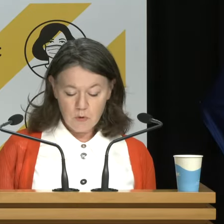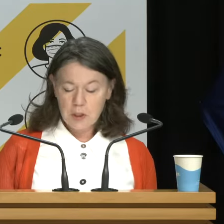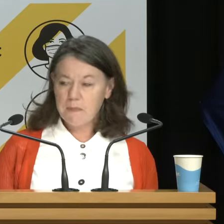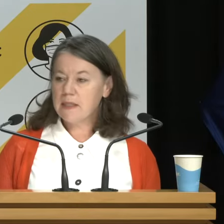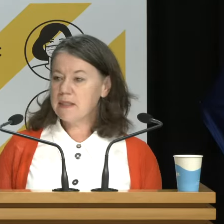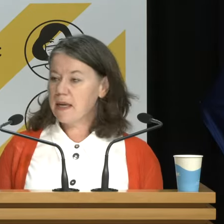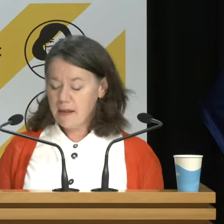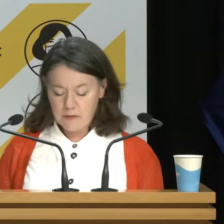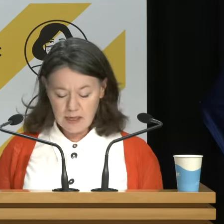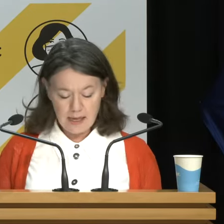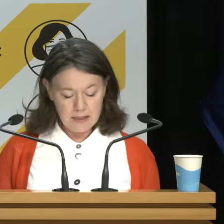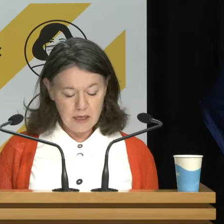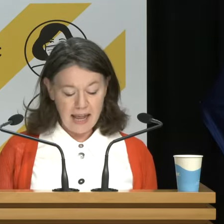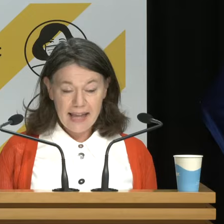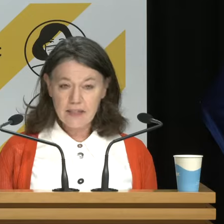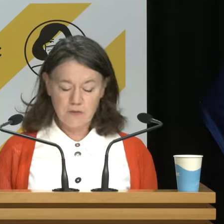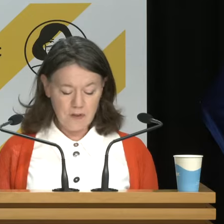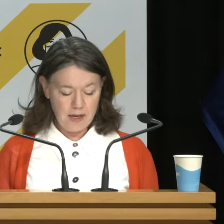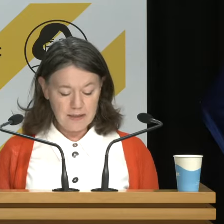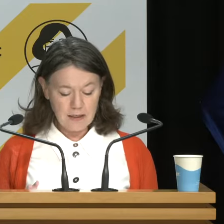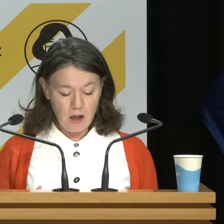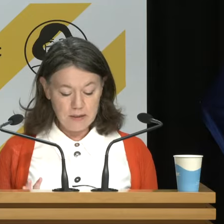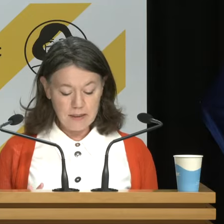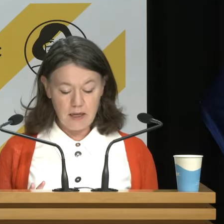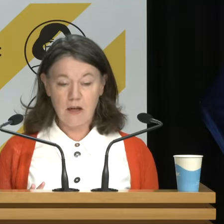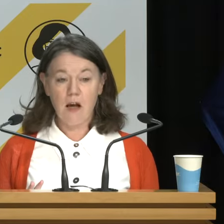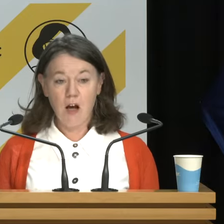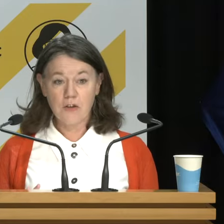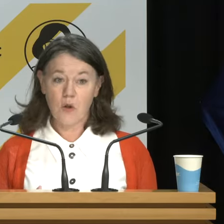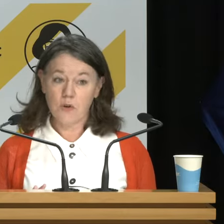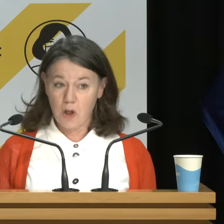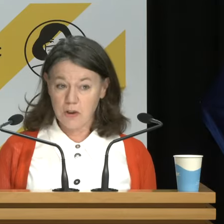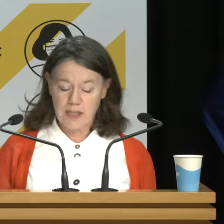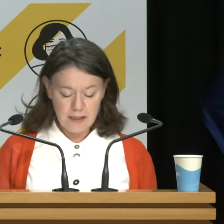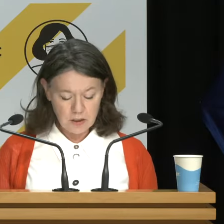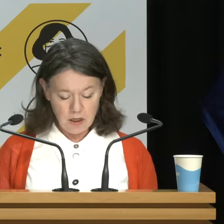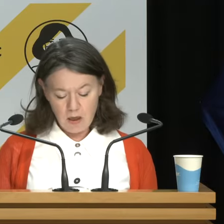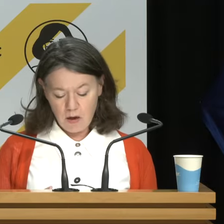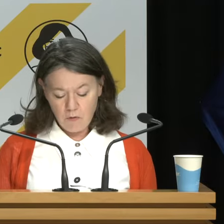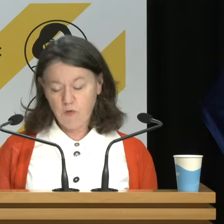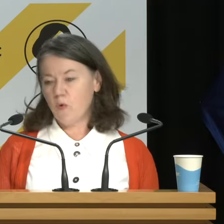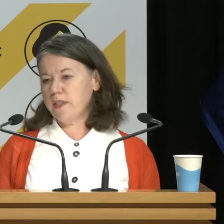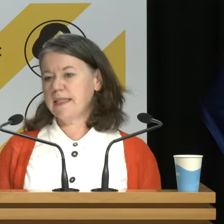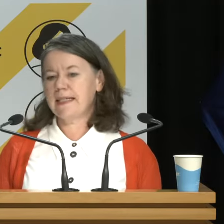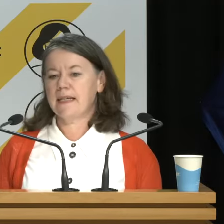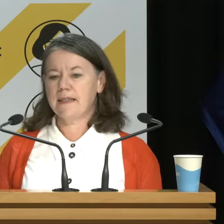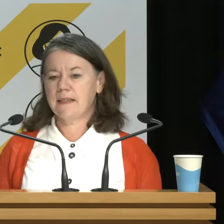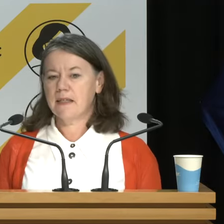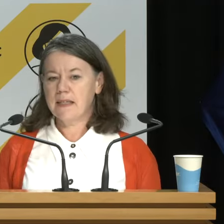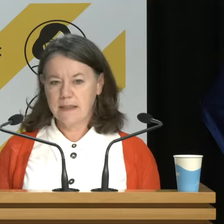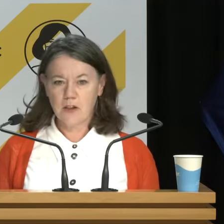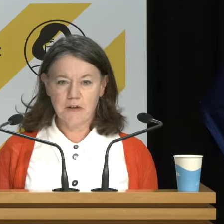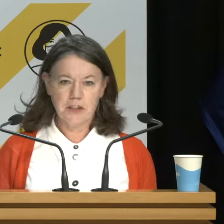Two previously active sub clusters are now classified as